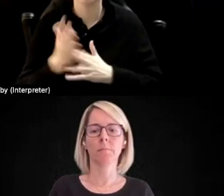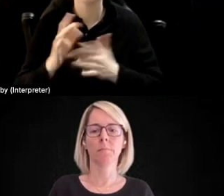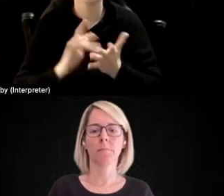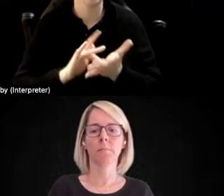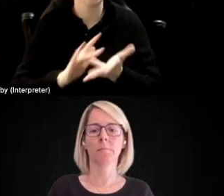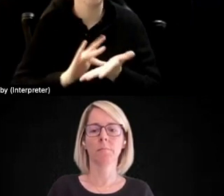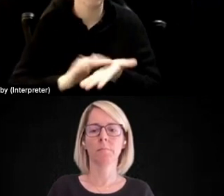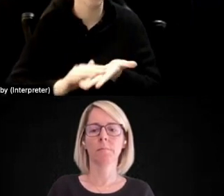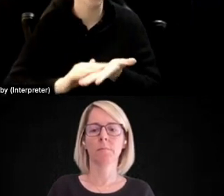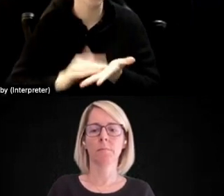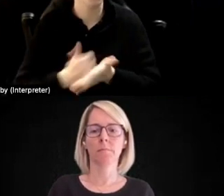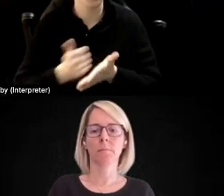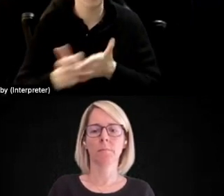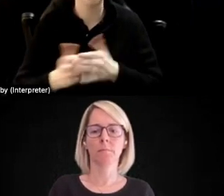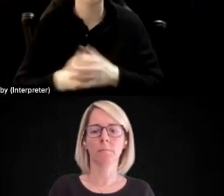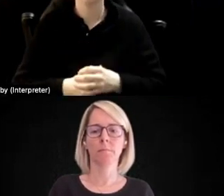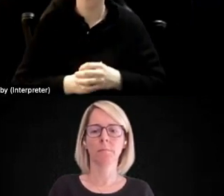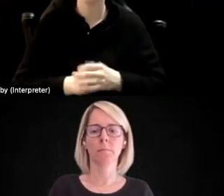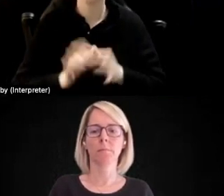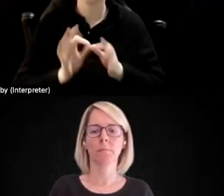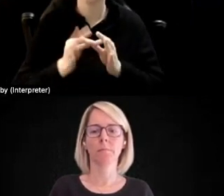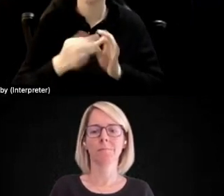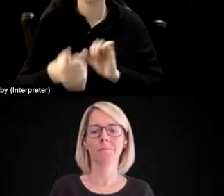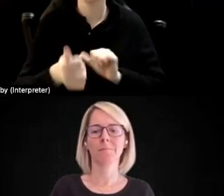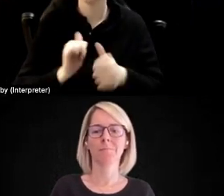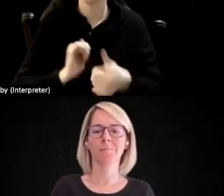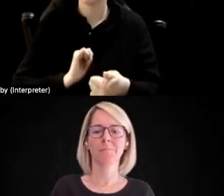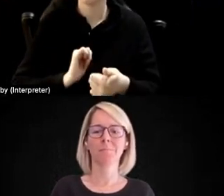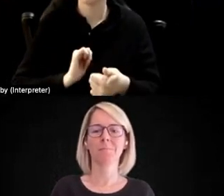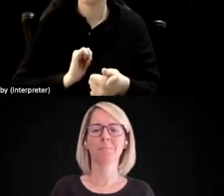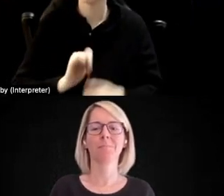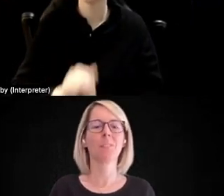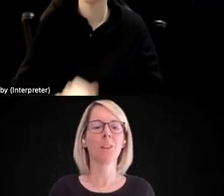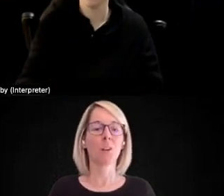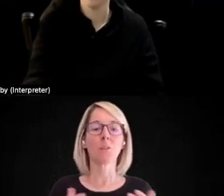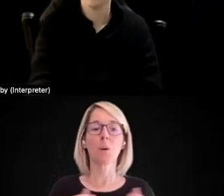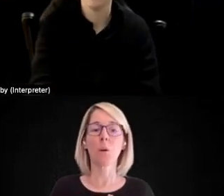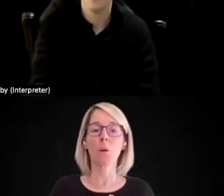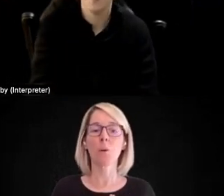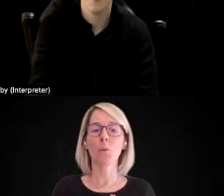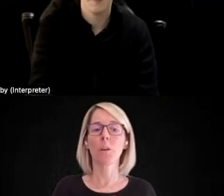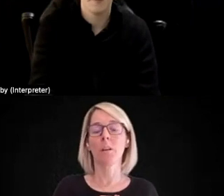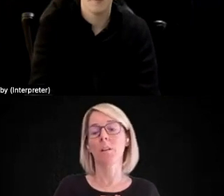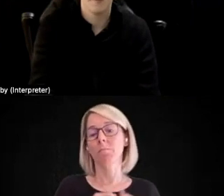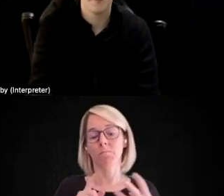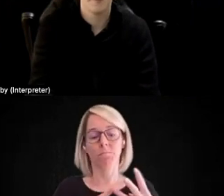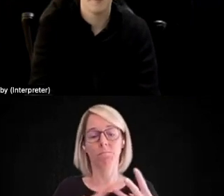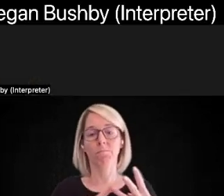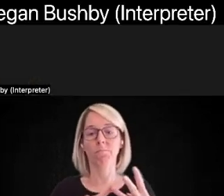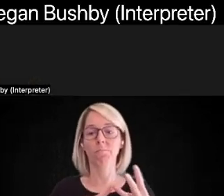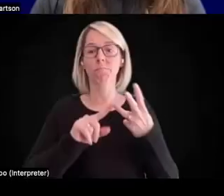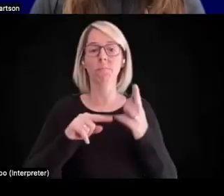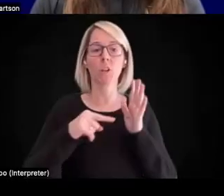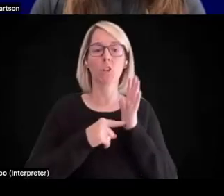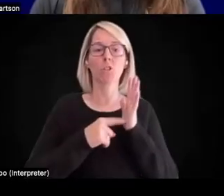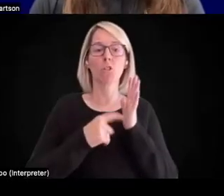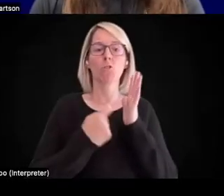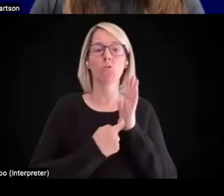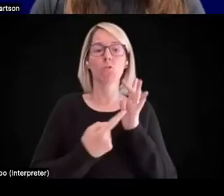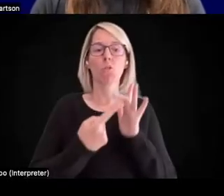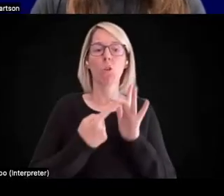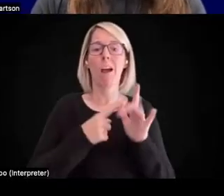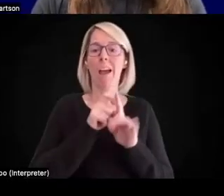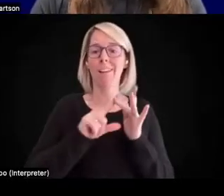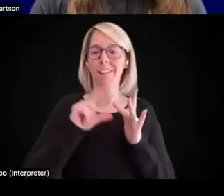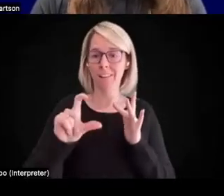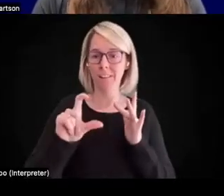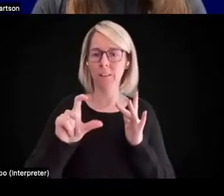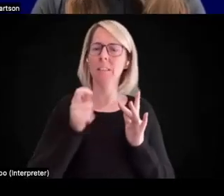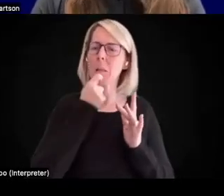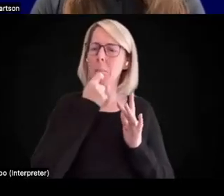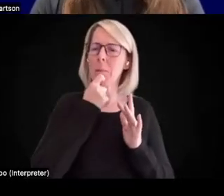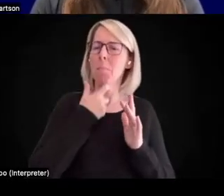So, the most complex form of joint attention is triadic, or three way. So, each of the partners in